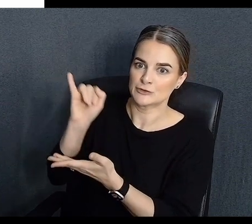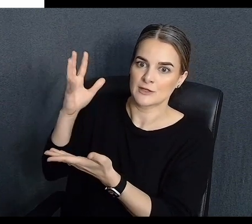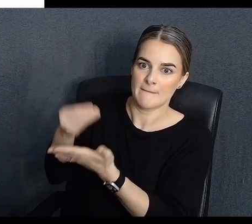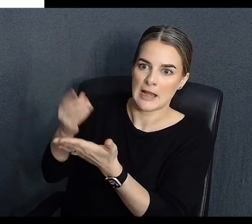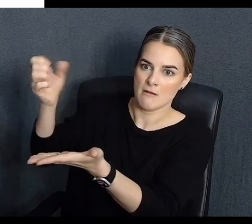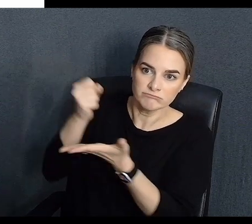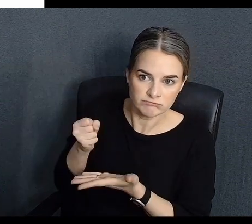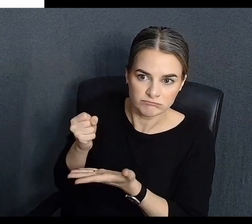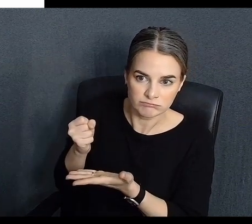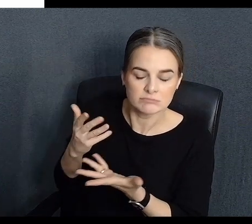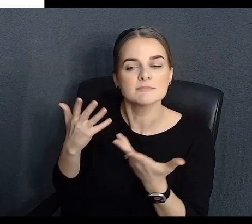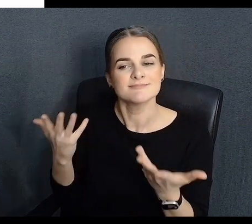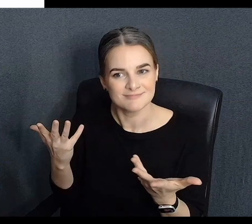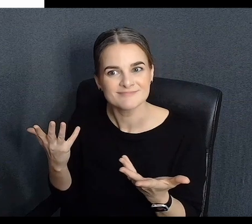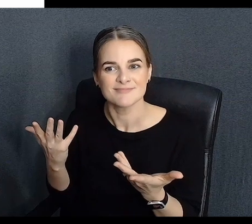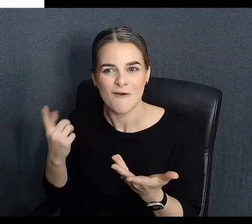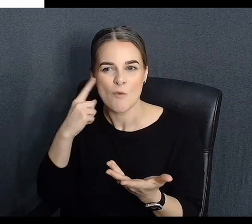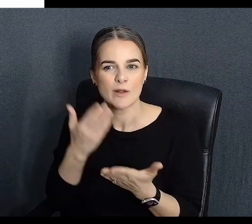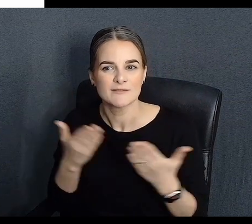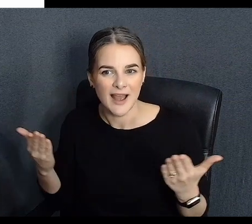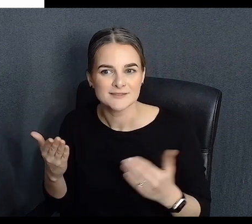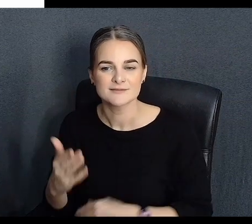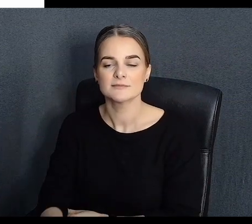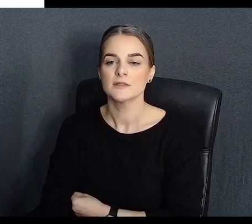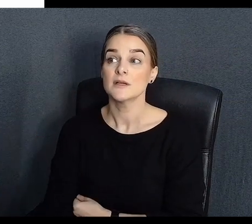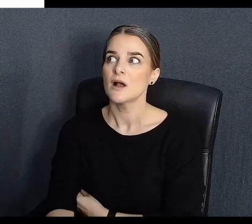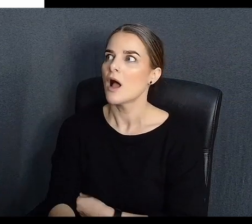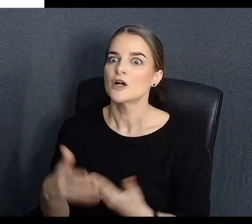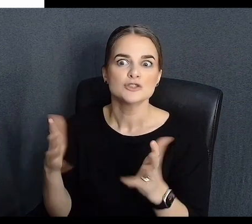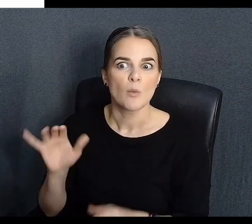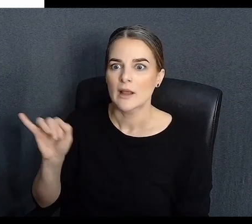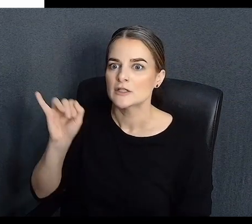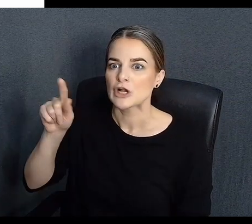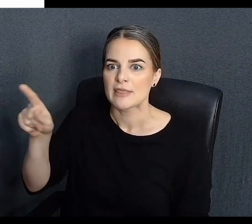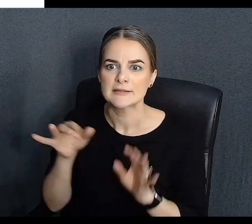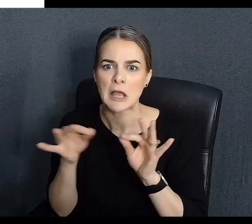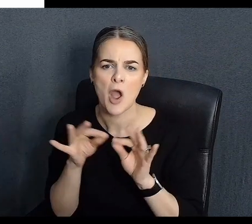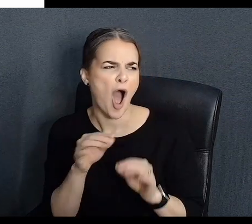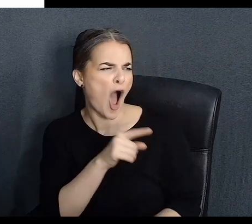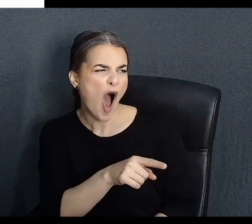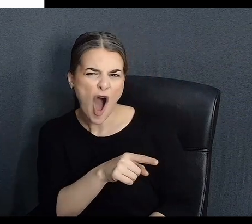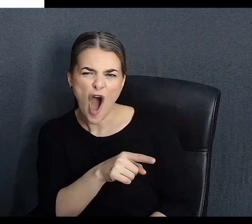We don't want the insurance to come back and say, oh, well, they can use their speech sometimes,